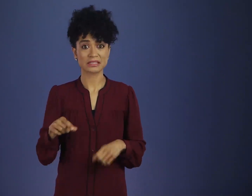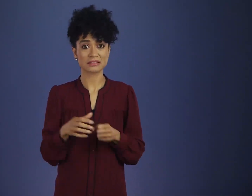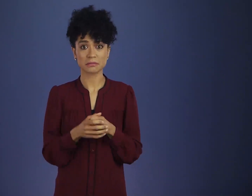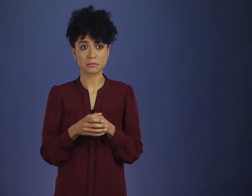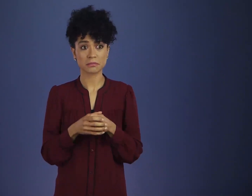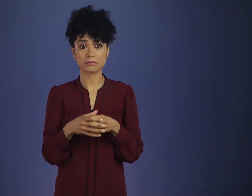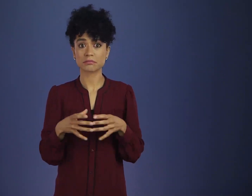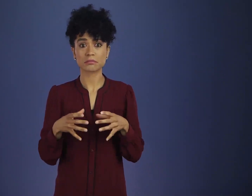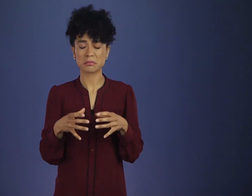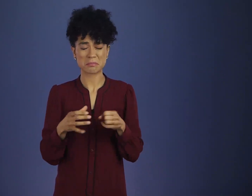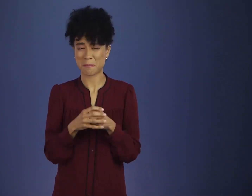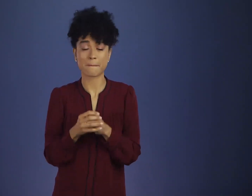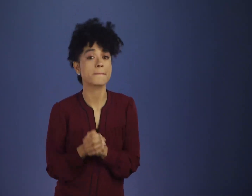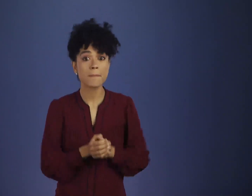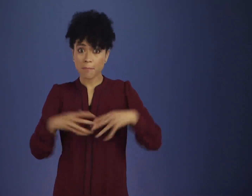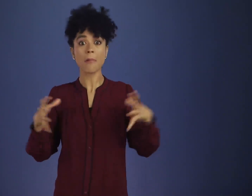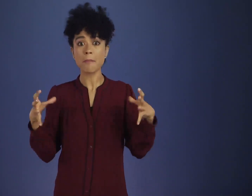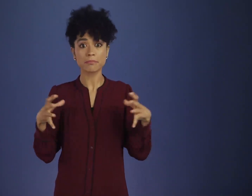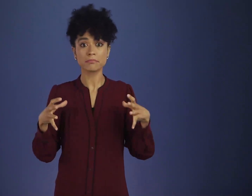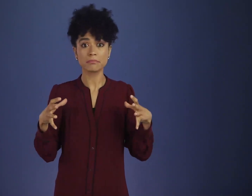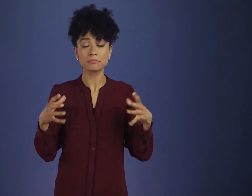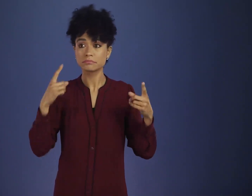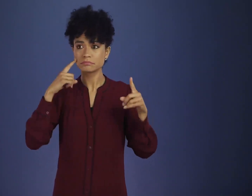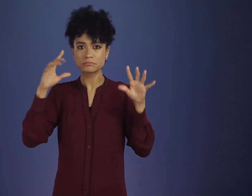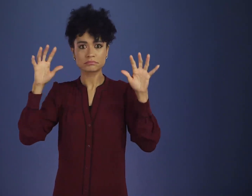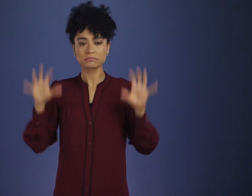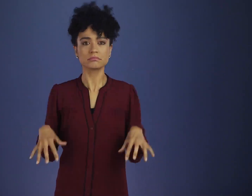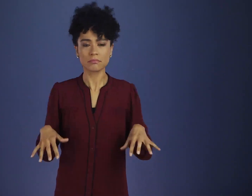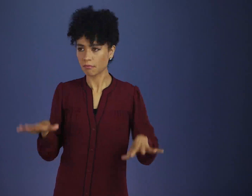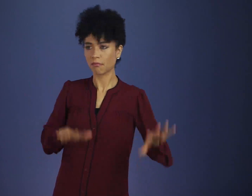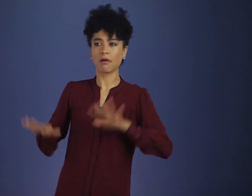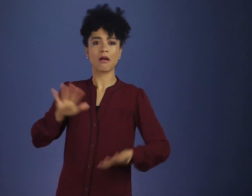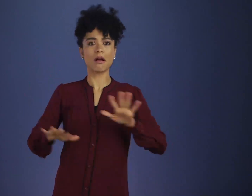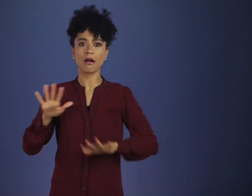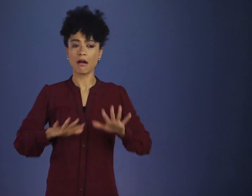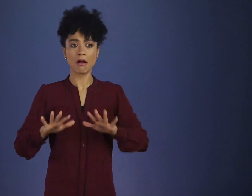This startling expansion brought with it very severe growing pains.